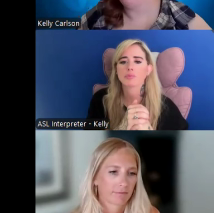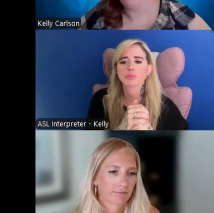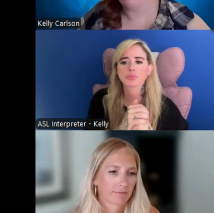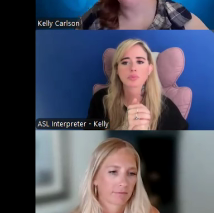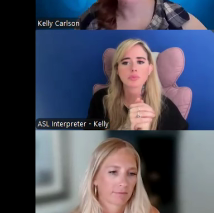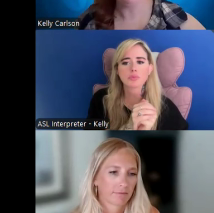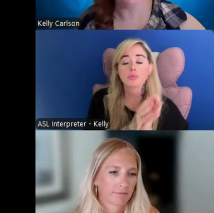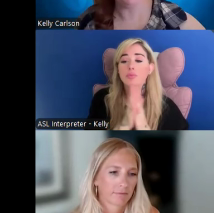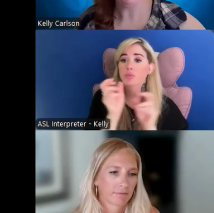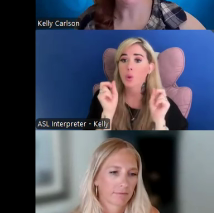Thank you so much, Libby.